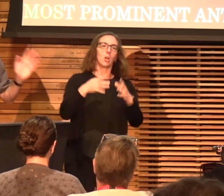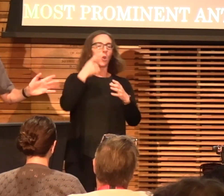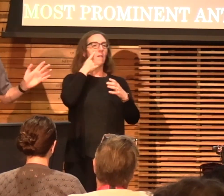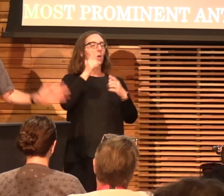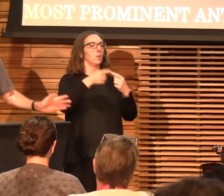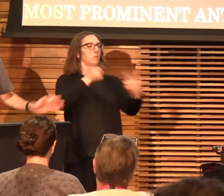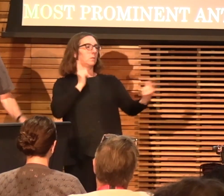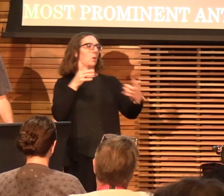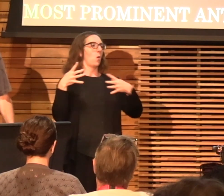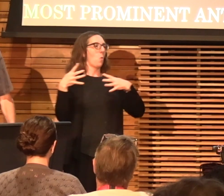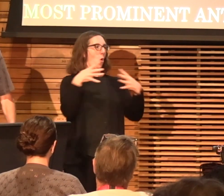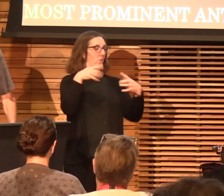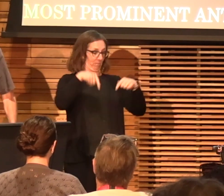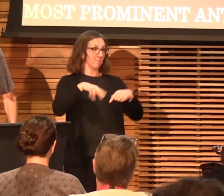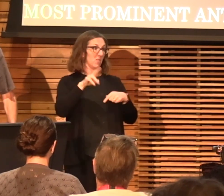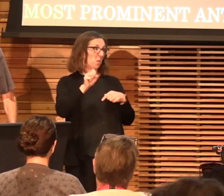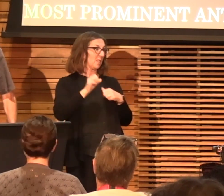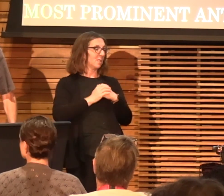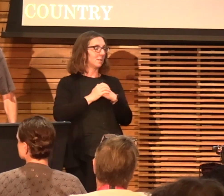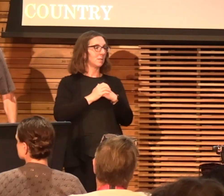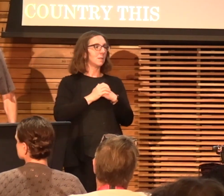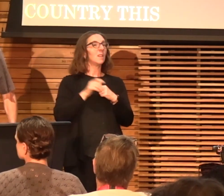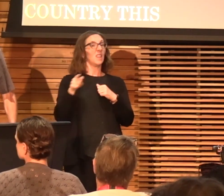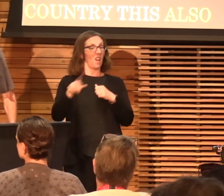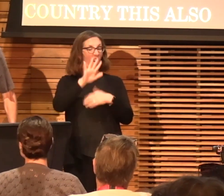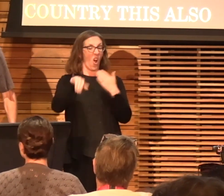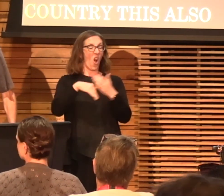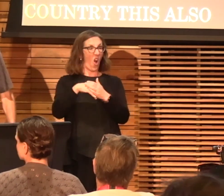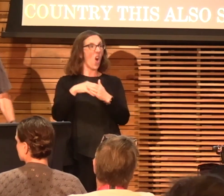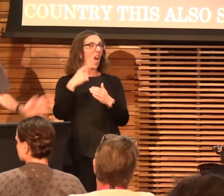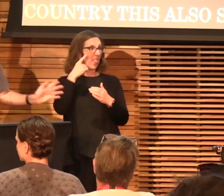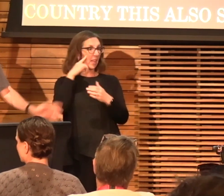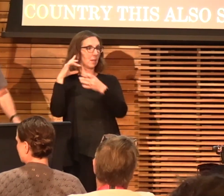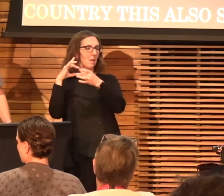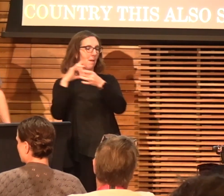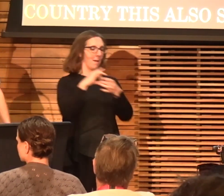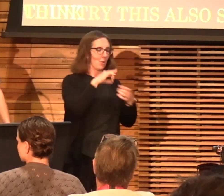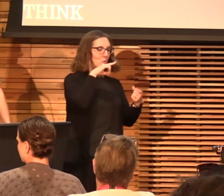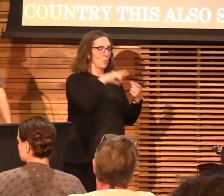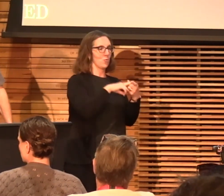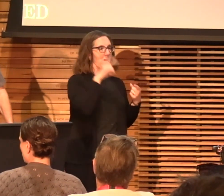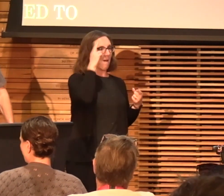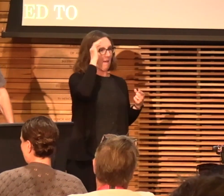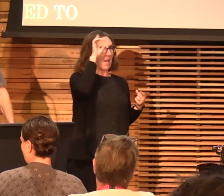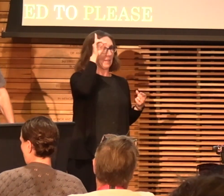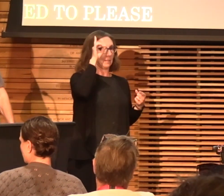This seems to also stem back to Uncle Ed, so please read her book. It's very important.